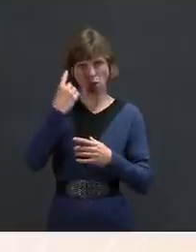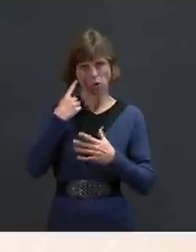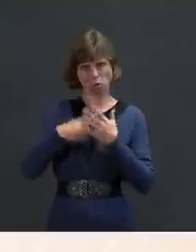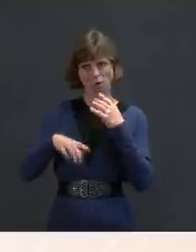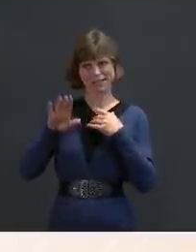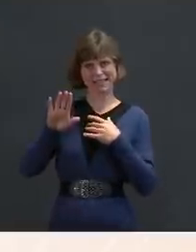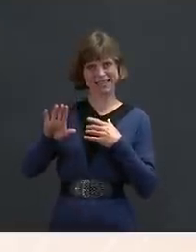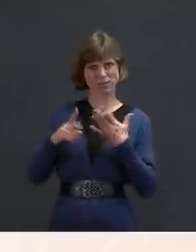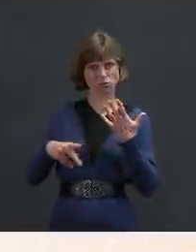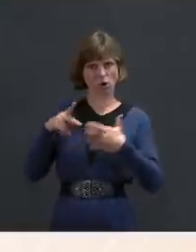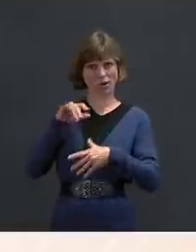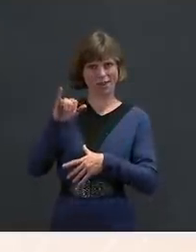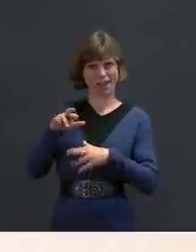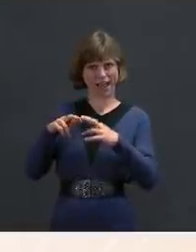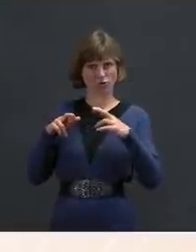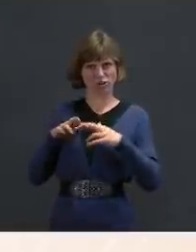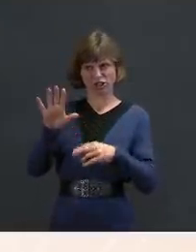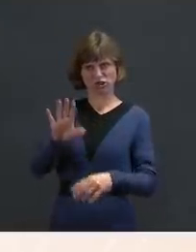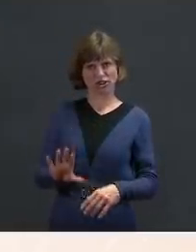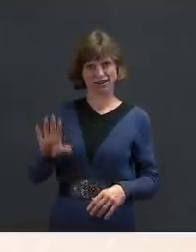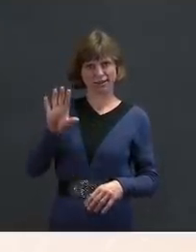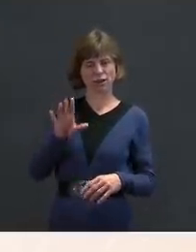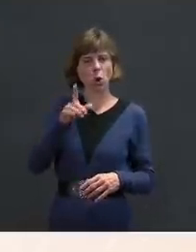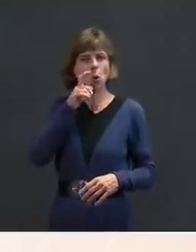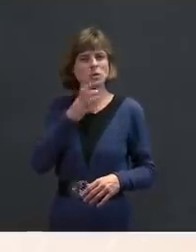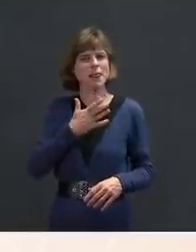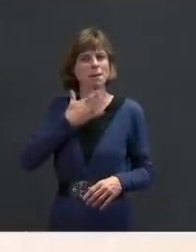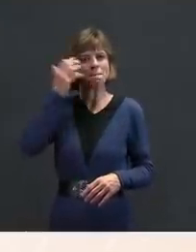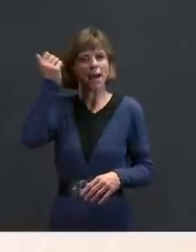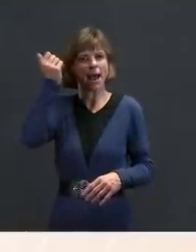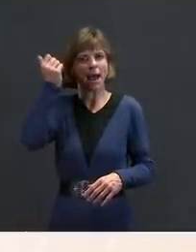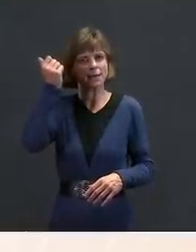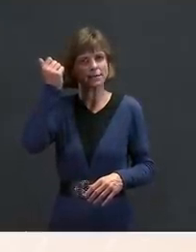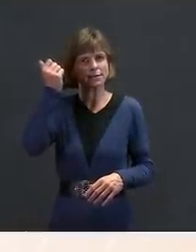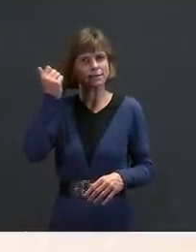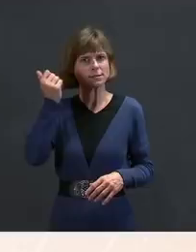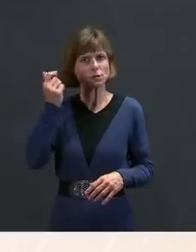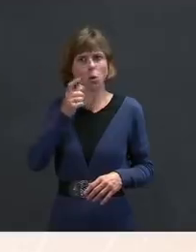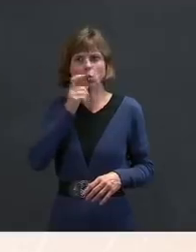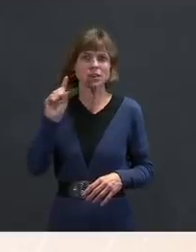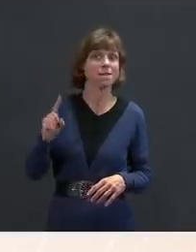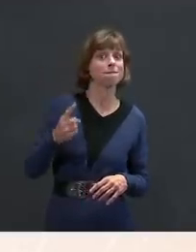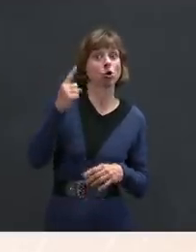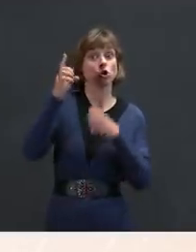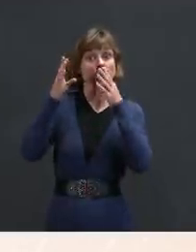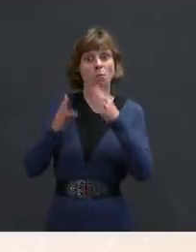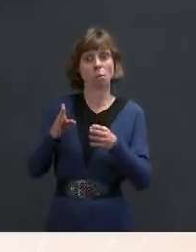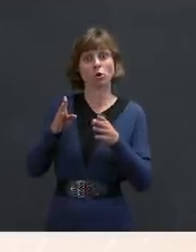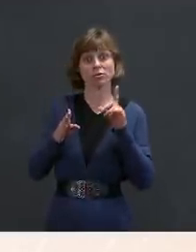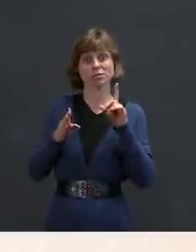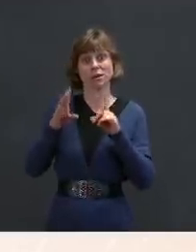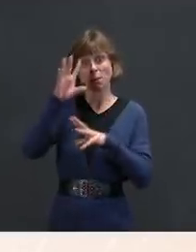and also who might be his best partner in the region. Who would be the first one he would call in South America? Ms. Psaki: We'll see.